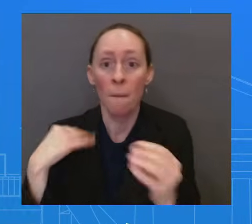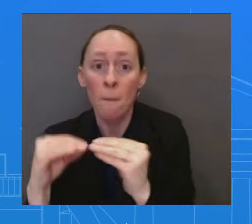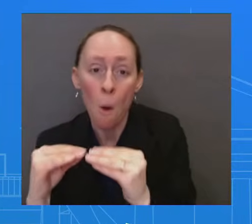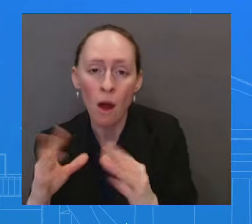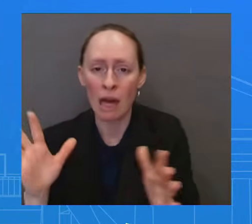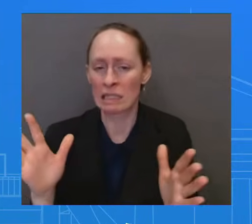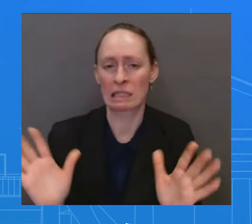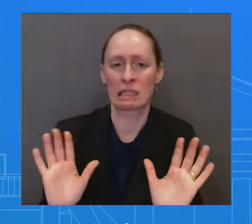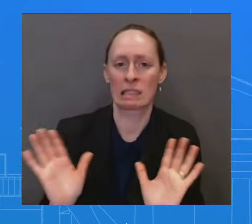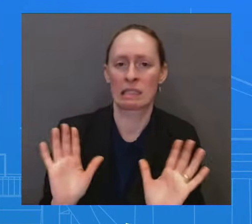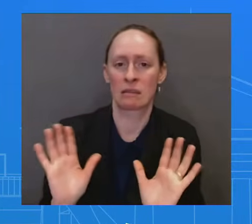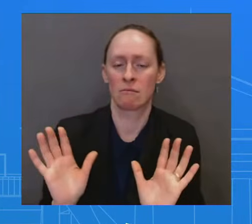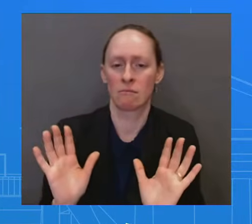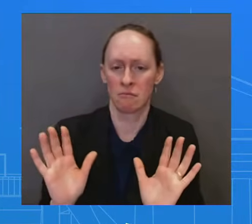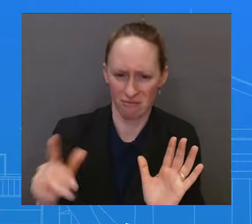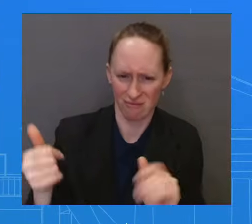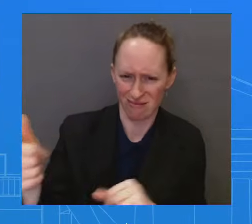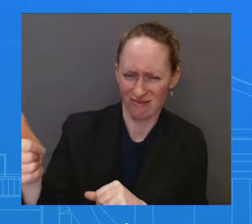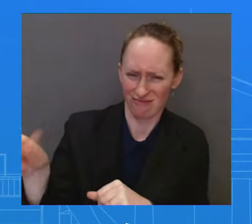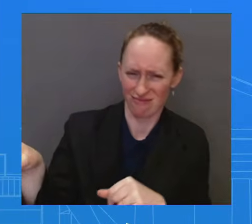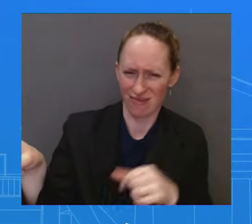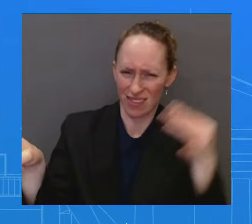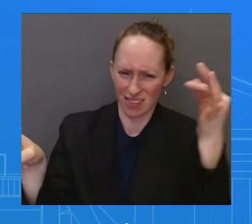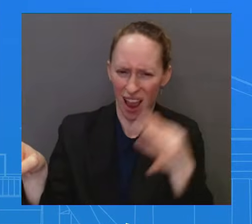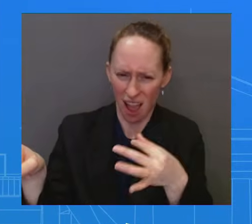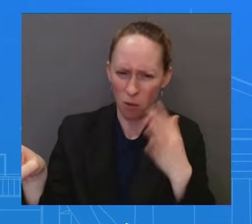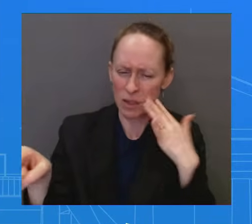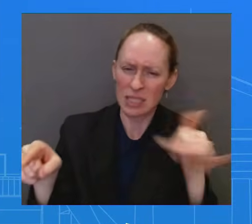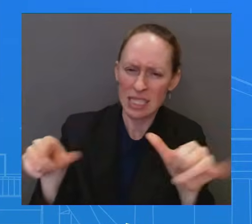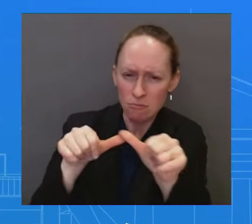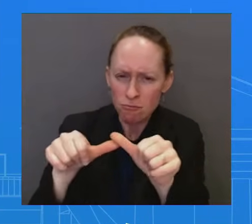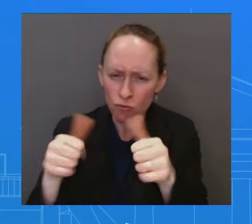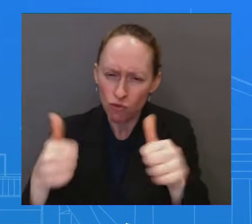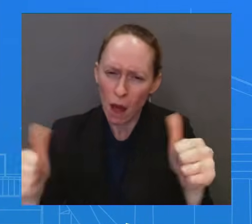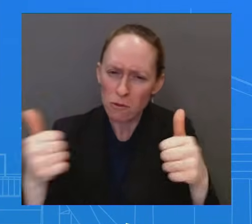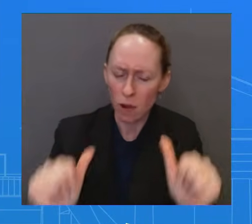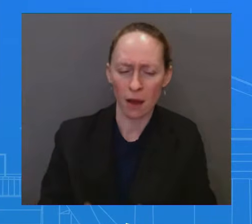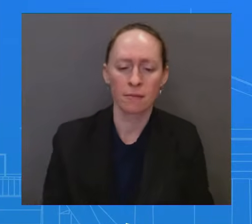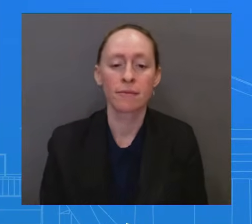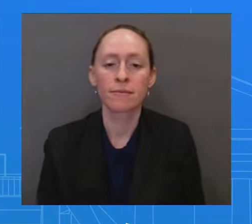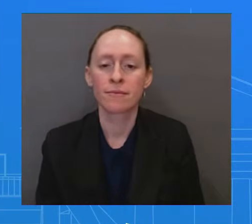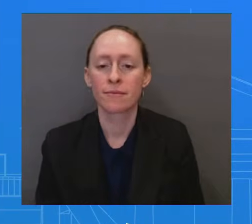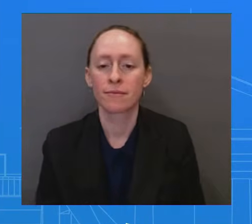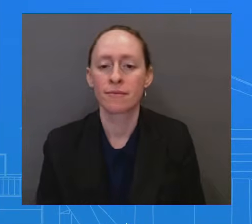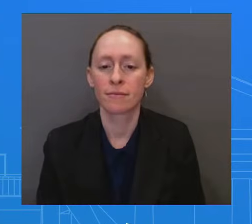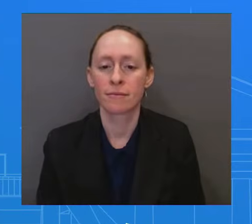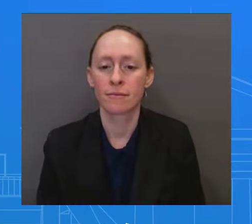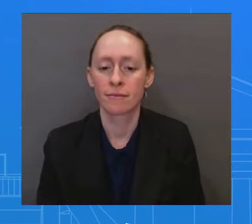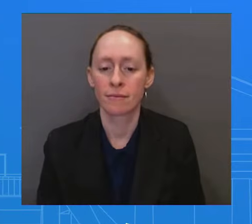Ms. Jean-Pierre: Go ahead, Aurelia. The Press: Thank you so much. On the U.N. Security Council resolution debate,